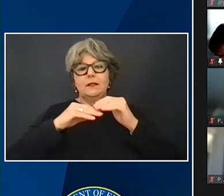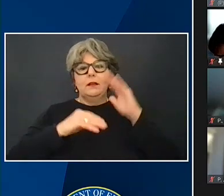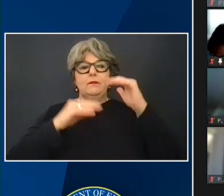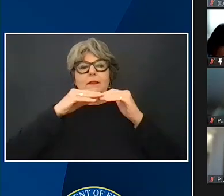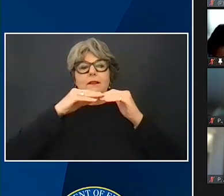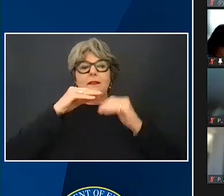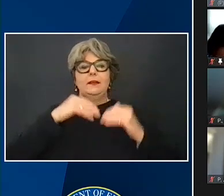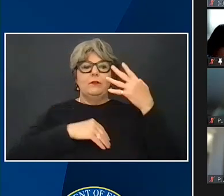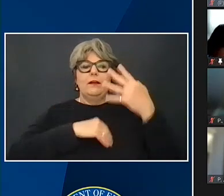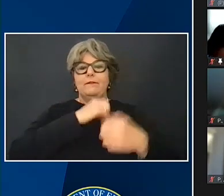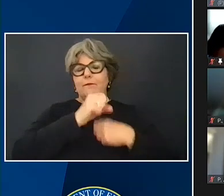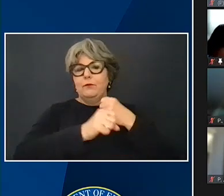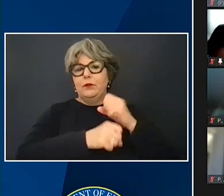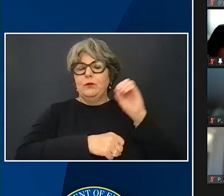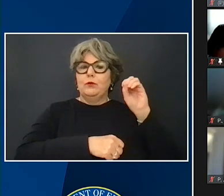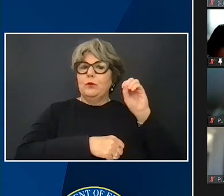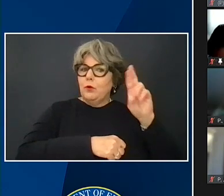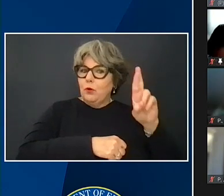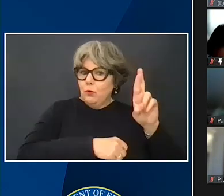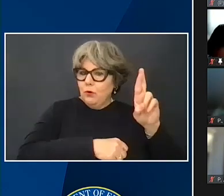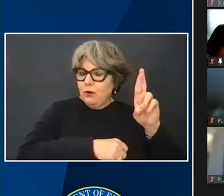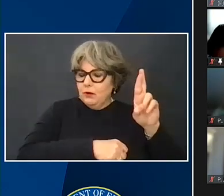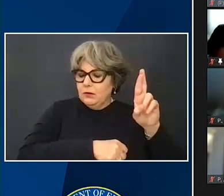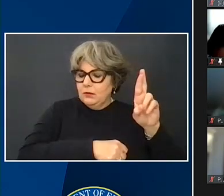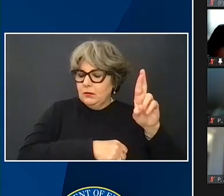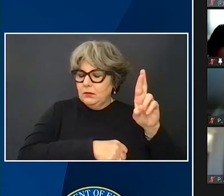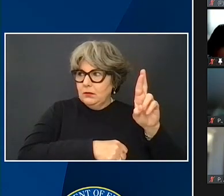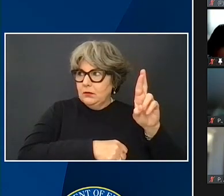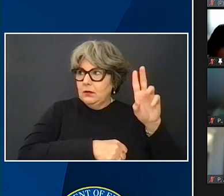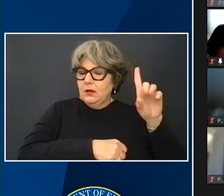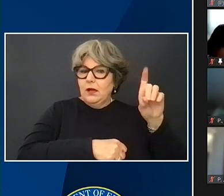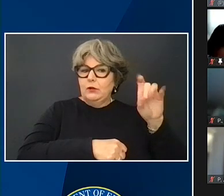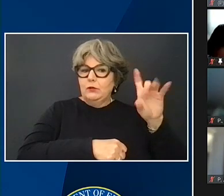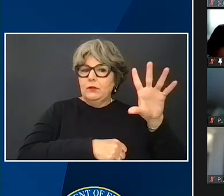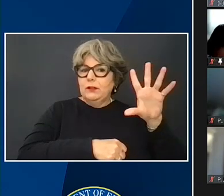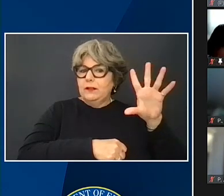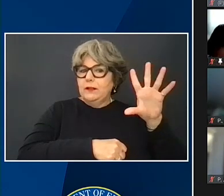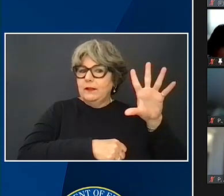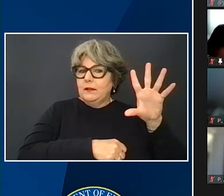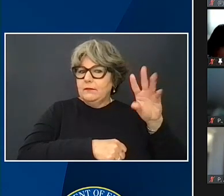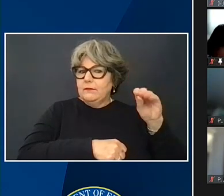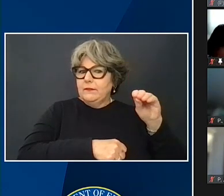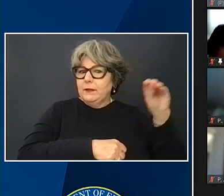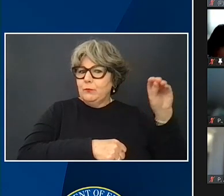or 150% of the program.